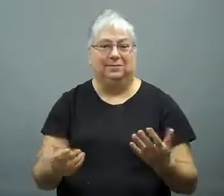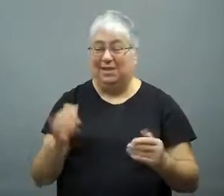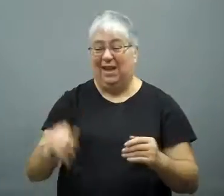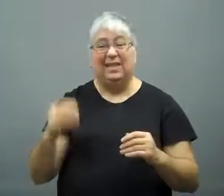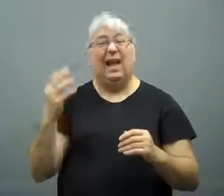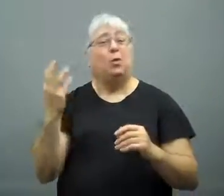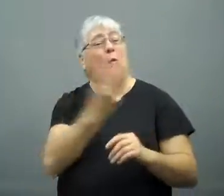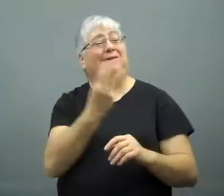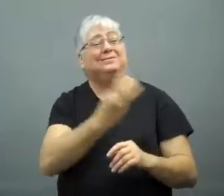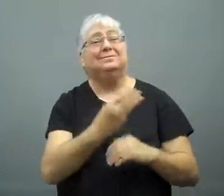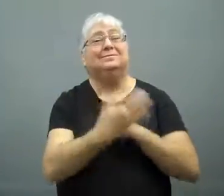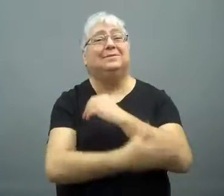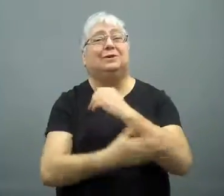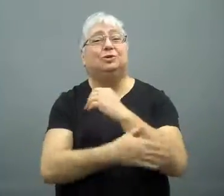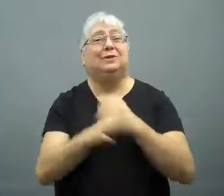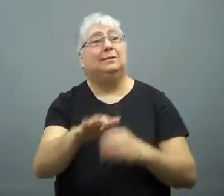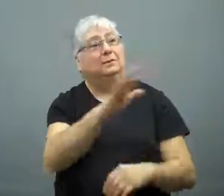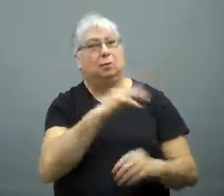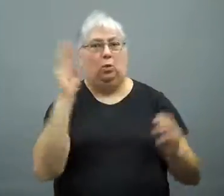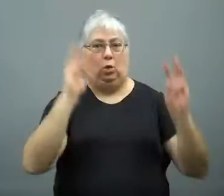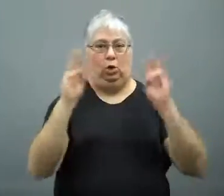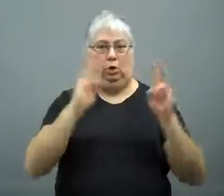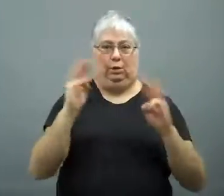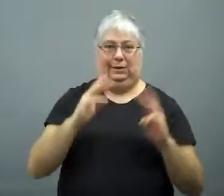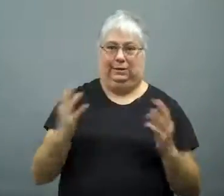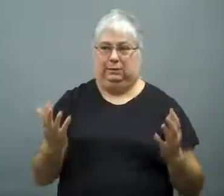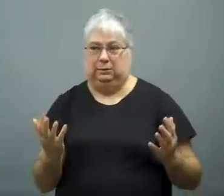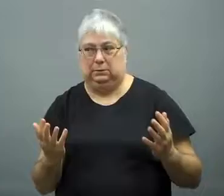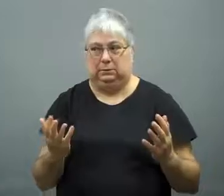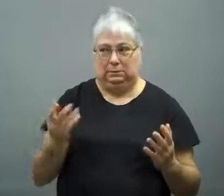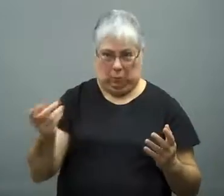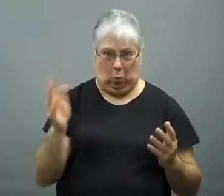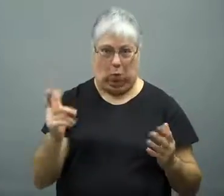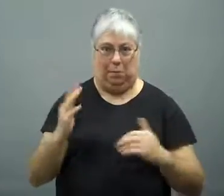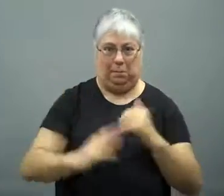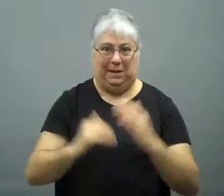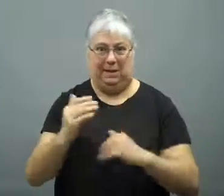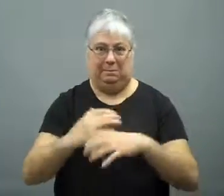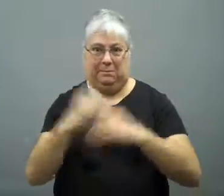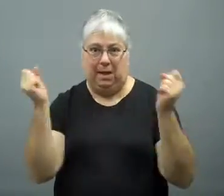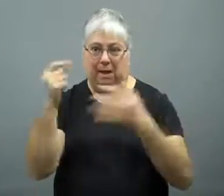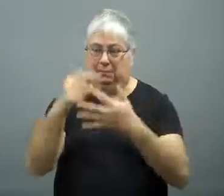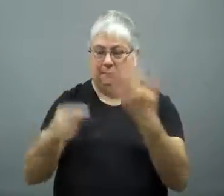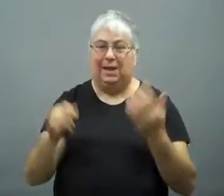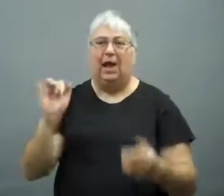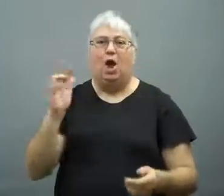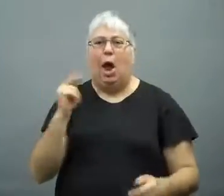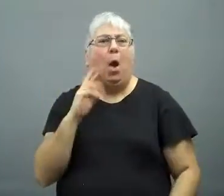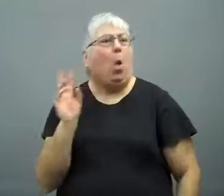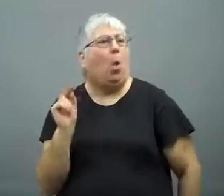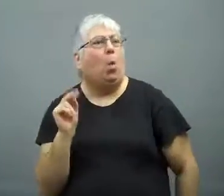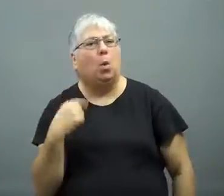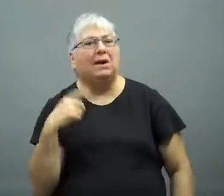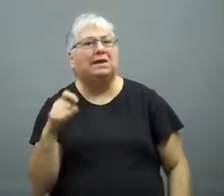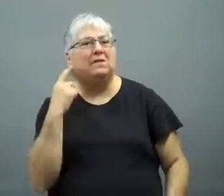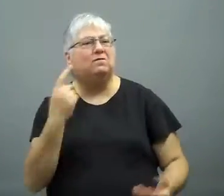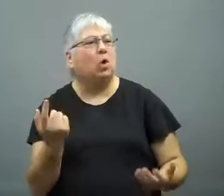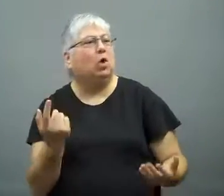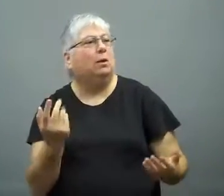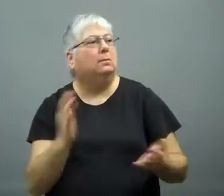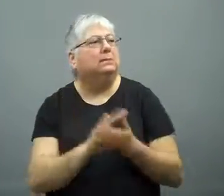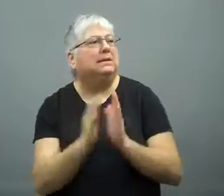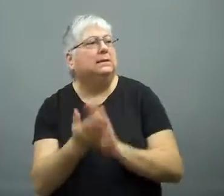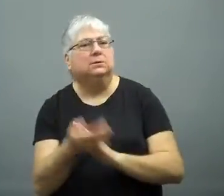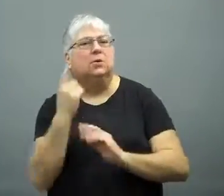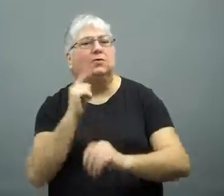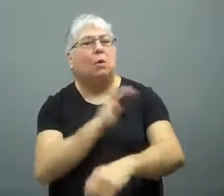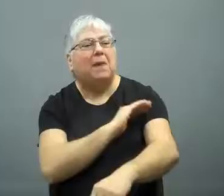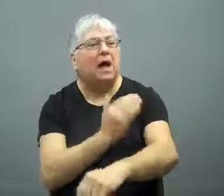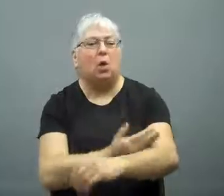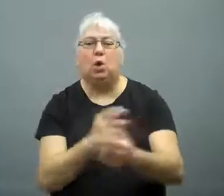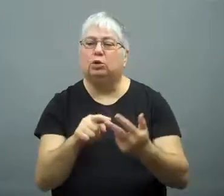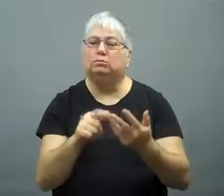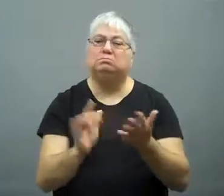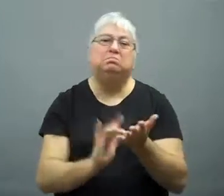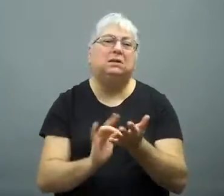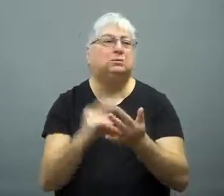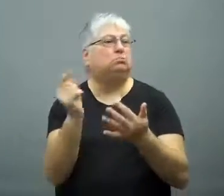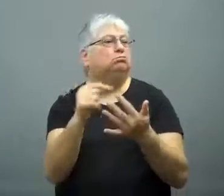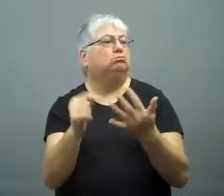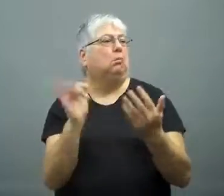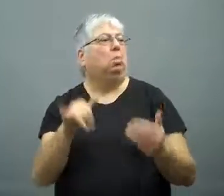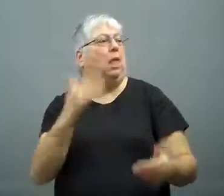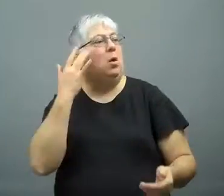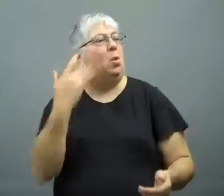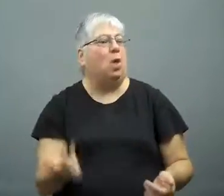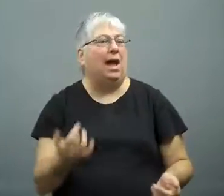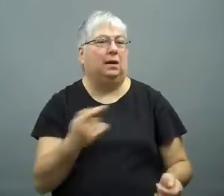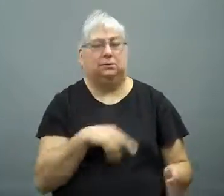Western countries are worried Iran will build a nuclear bomb.